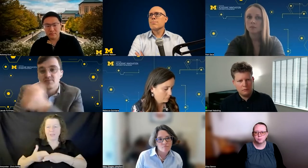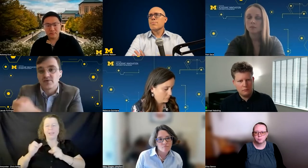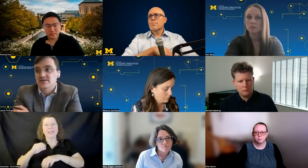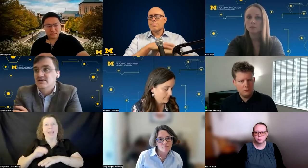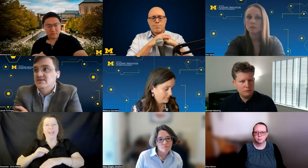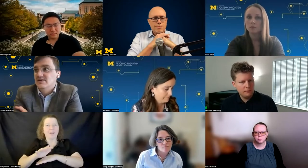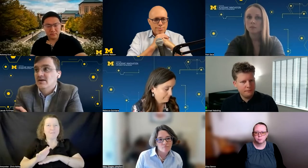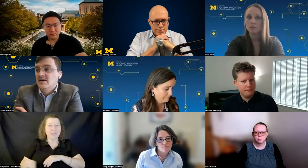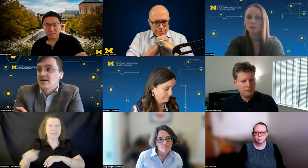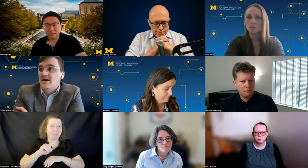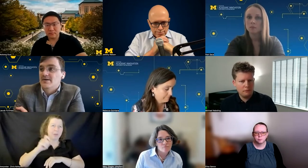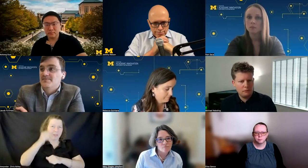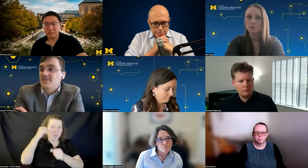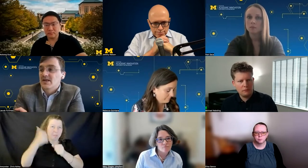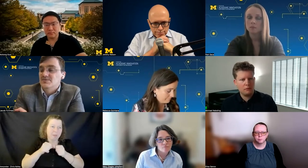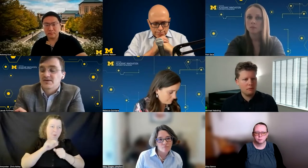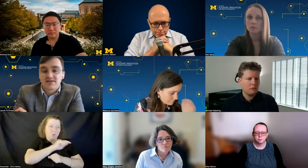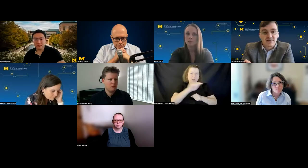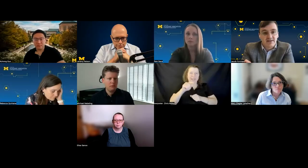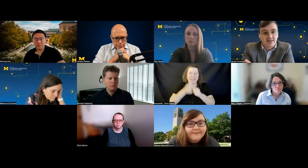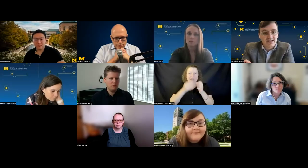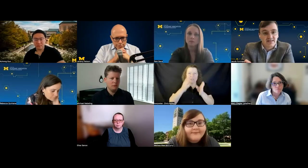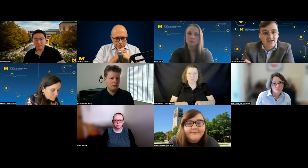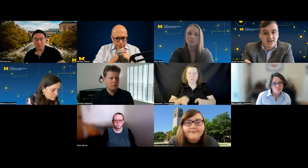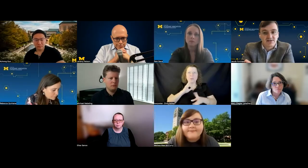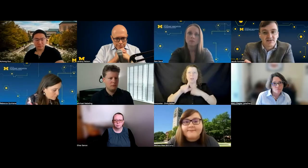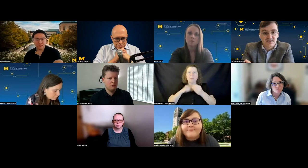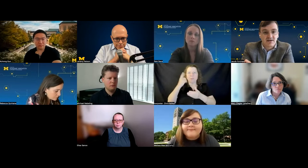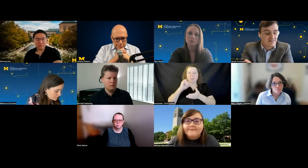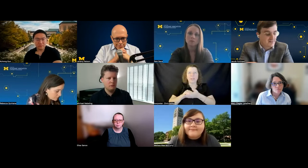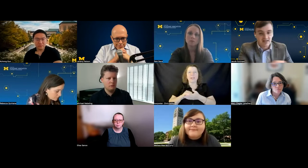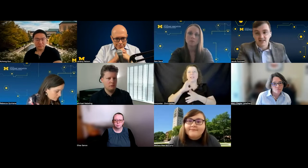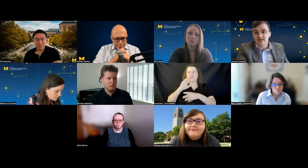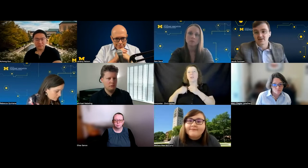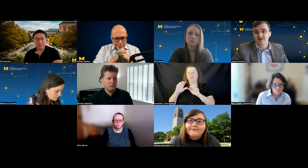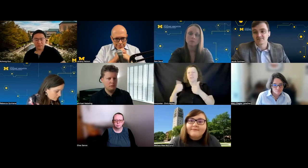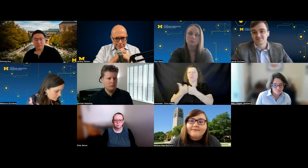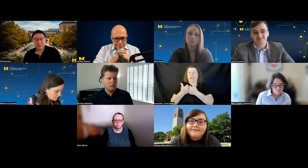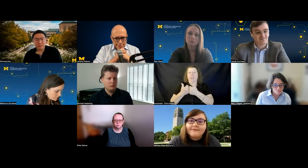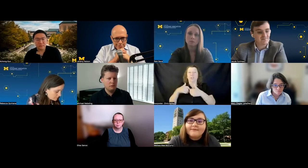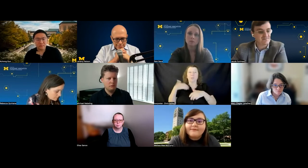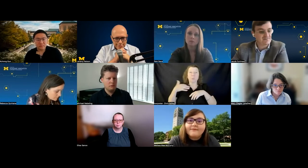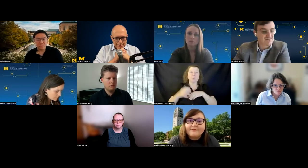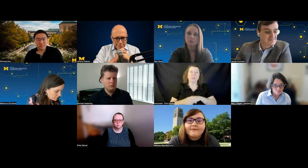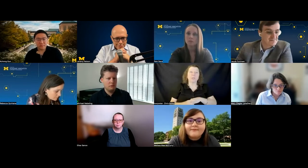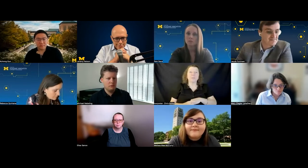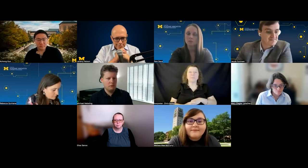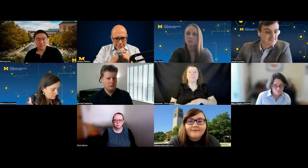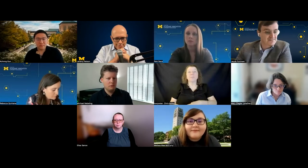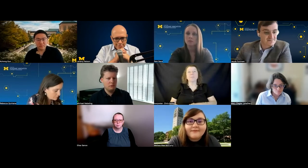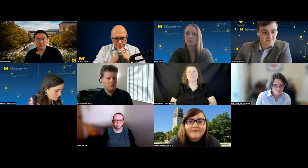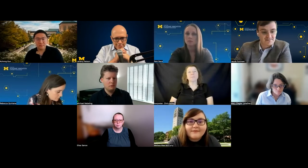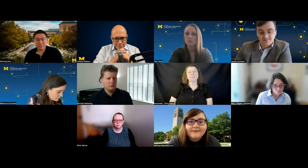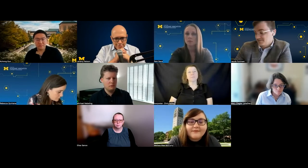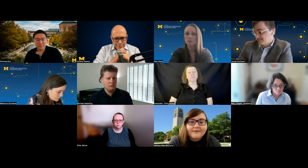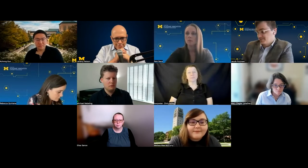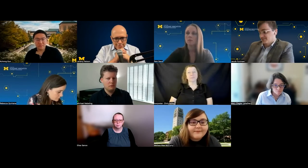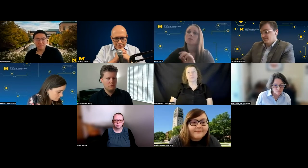important to consider as we're thinking about the accessibility challenges within online learning